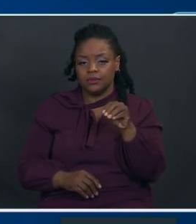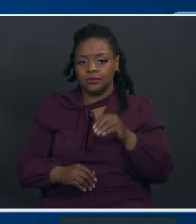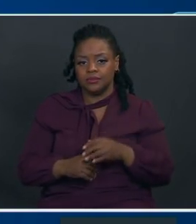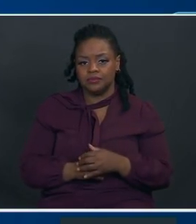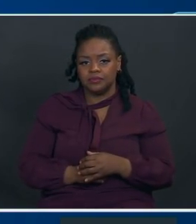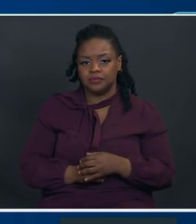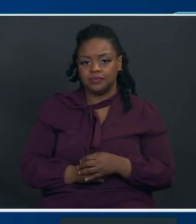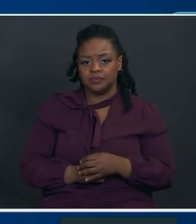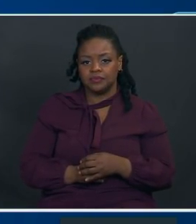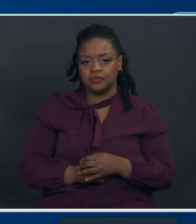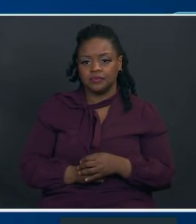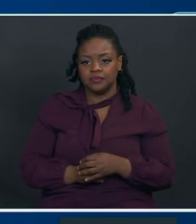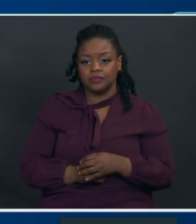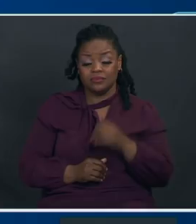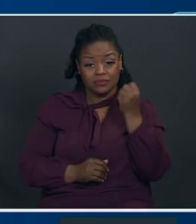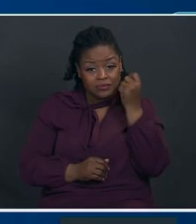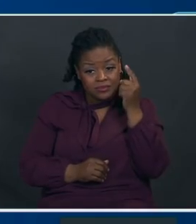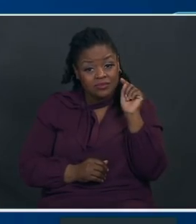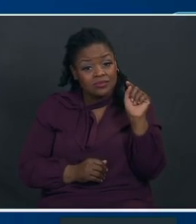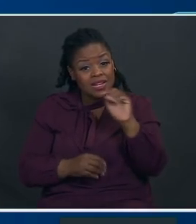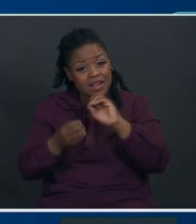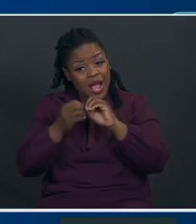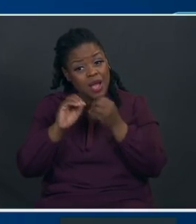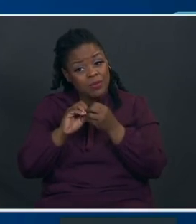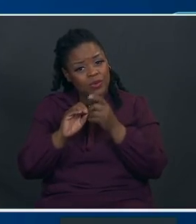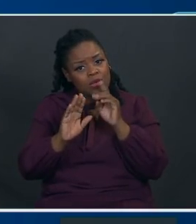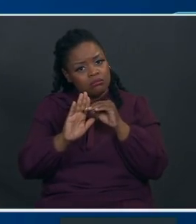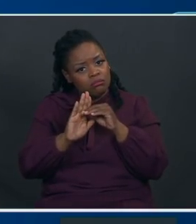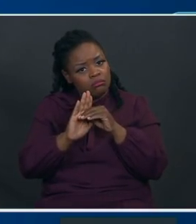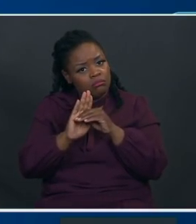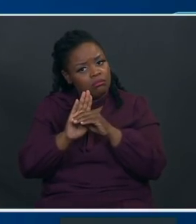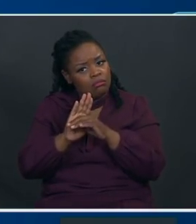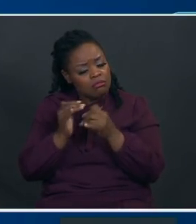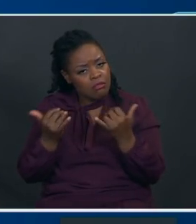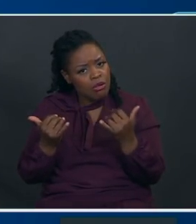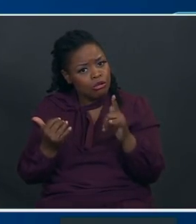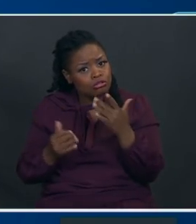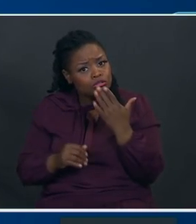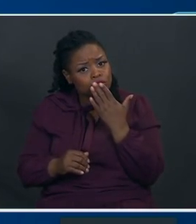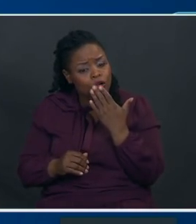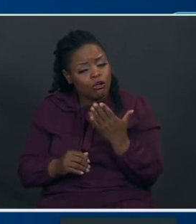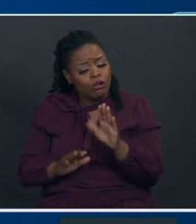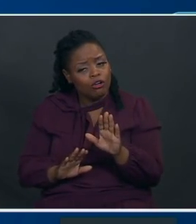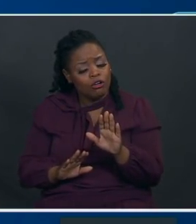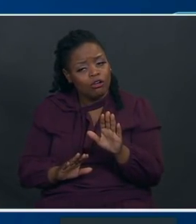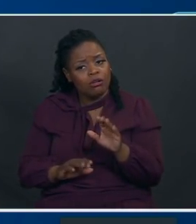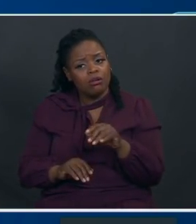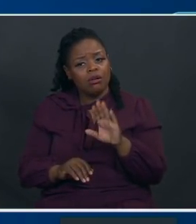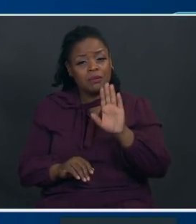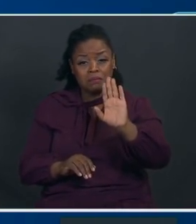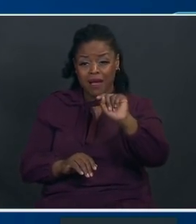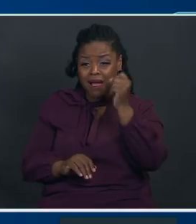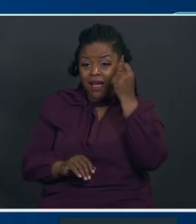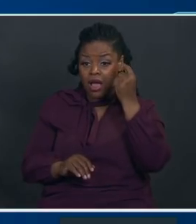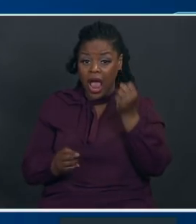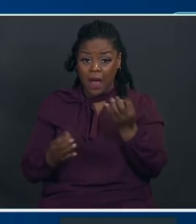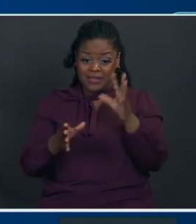And while these data are trending downward, it is a good sign, the number of deaths reported in a single day during the outbreak